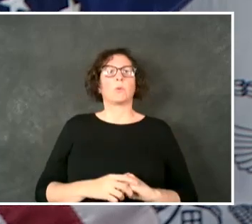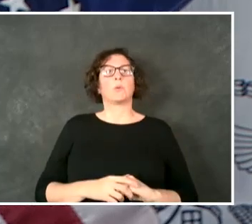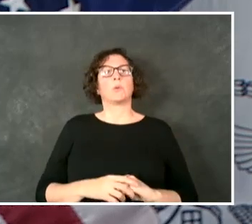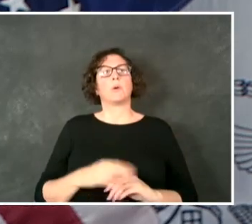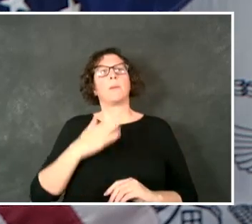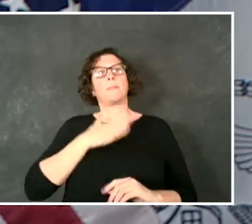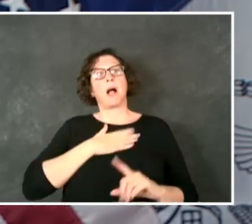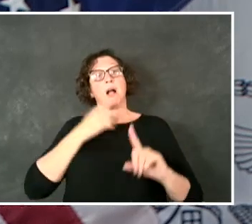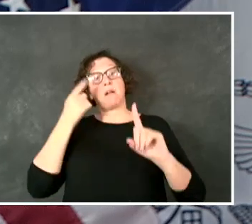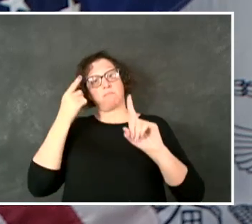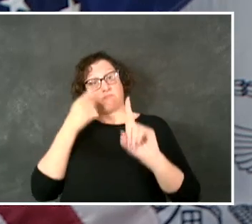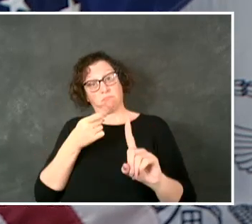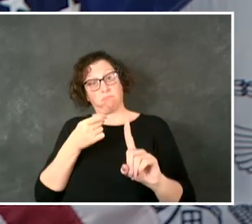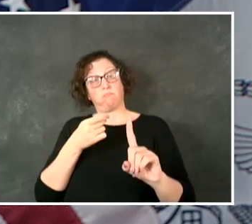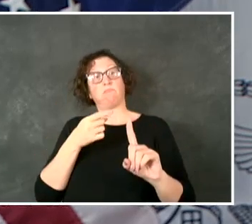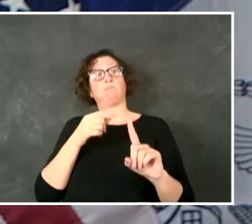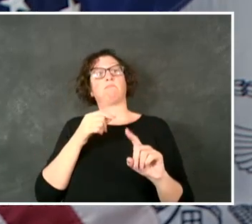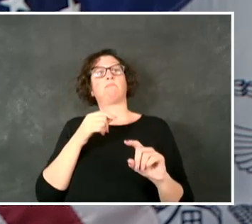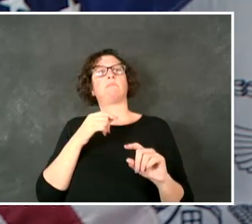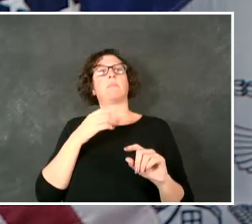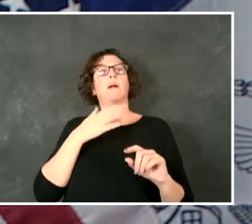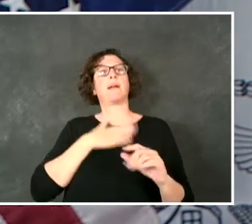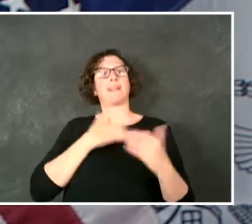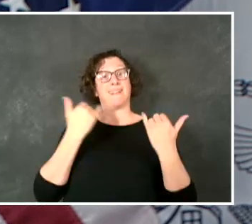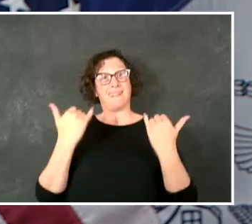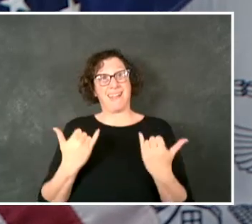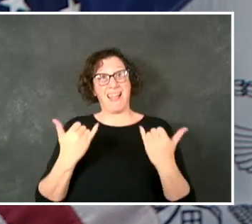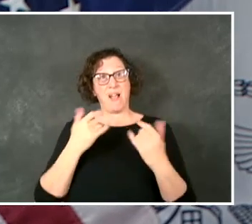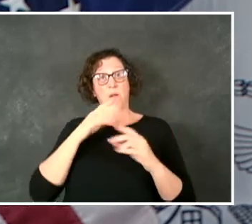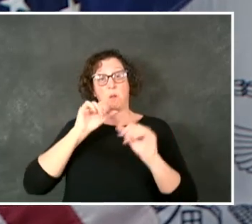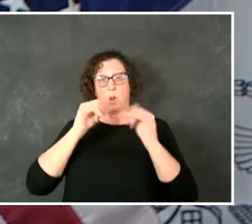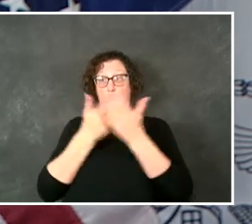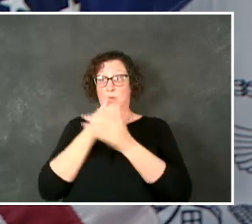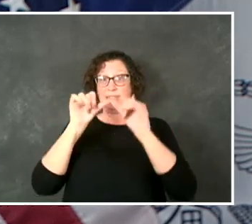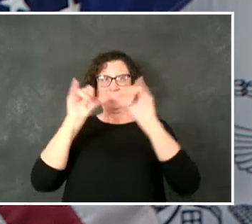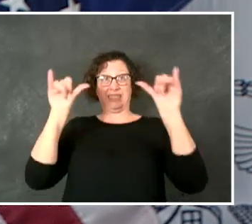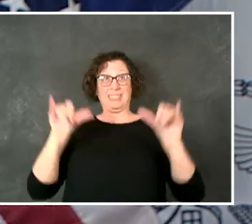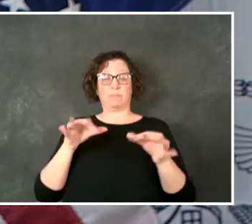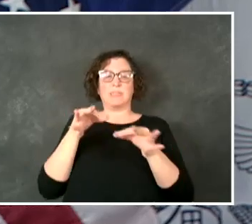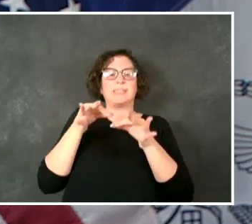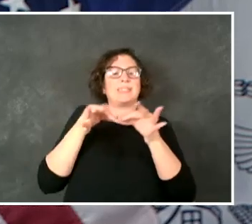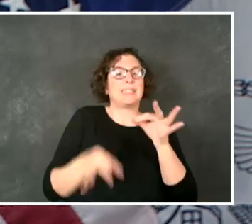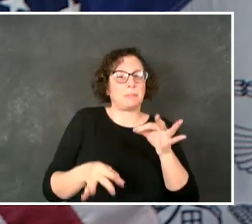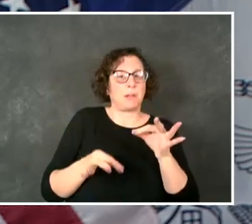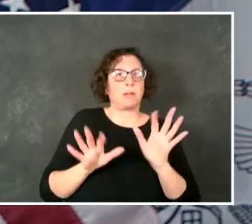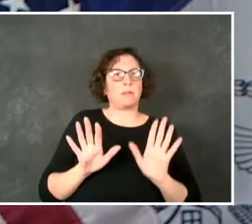ATKE PRECAUTIONS. ETH FACT IS, ANY TIME WE CAN MAKE